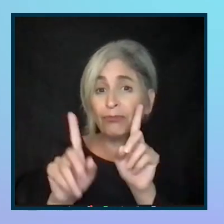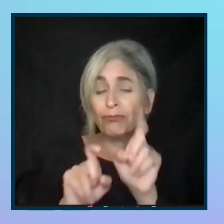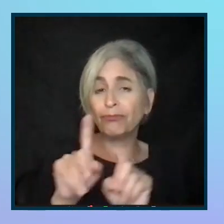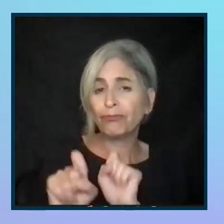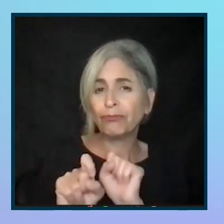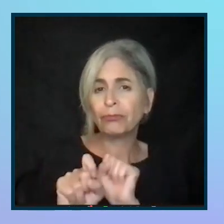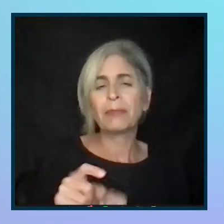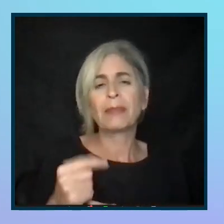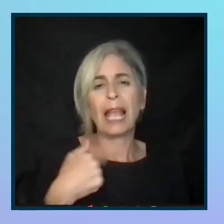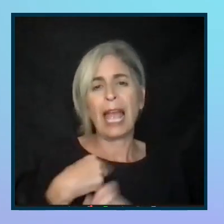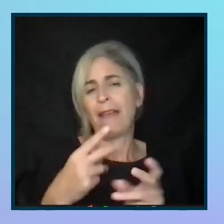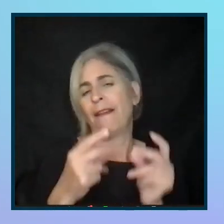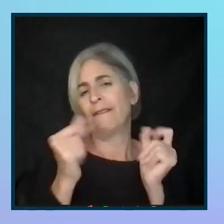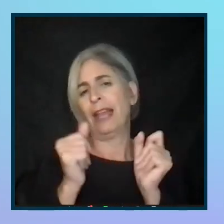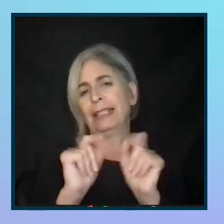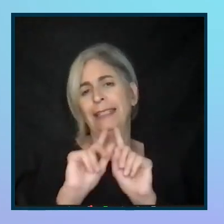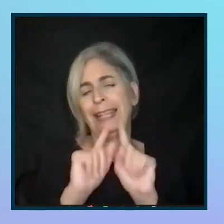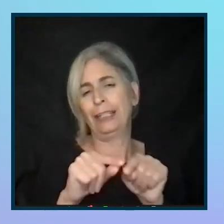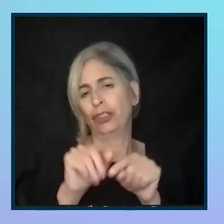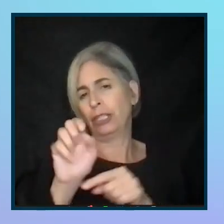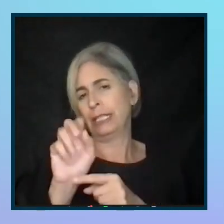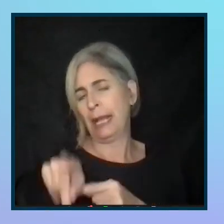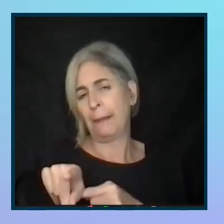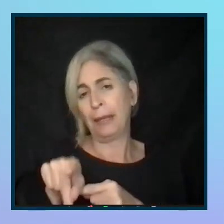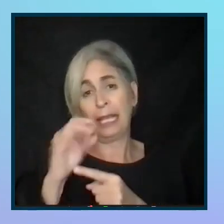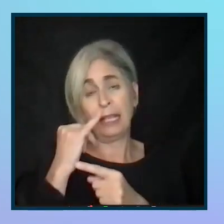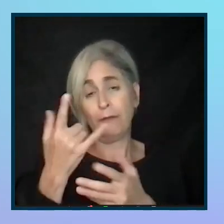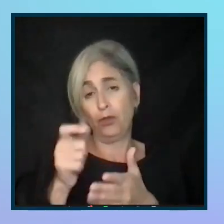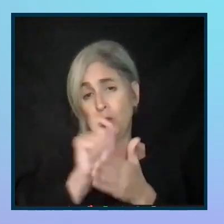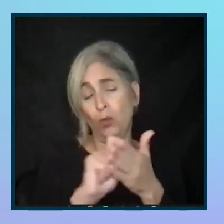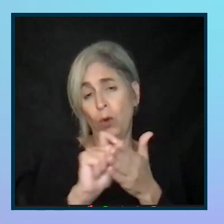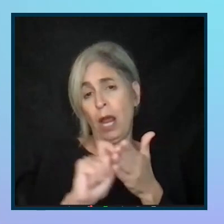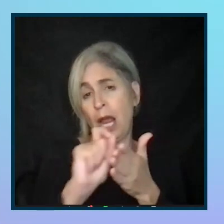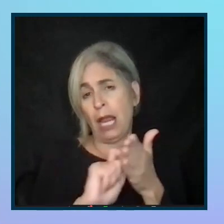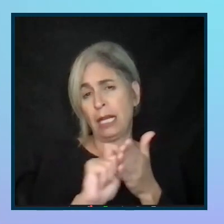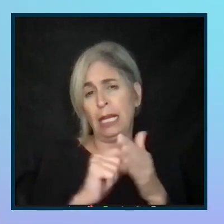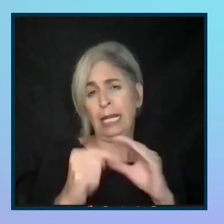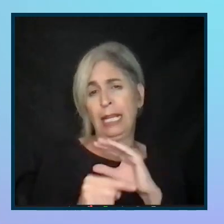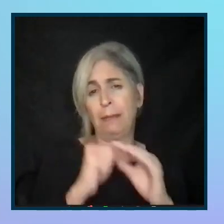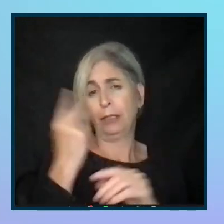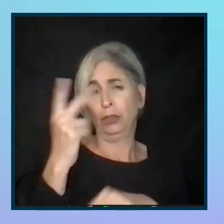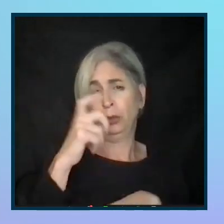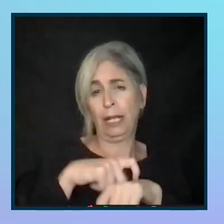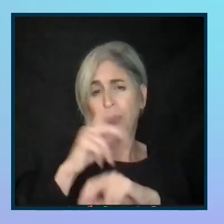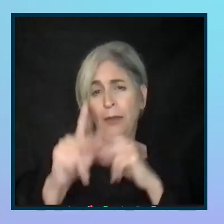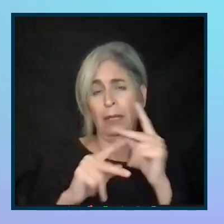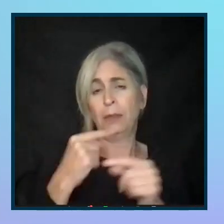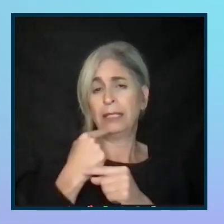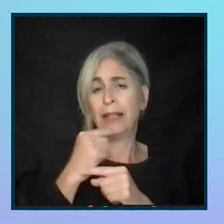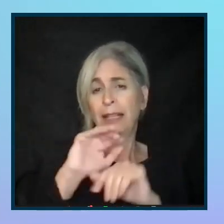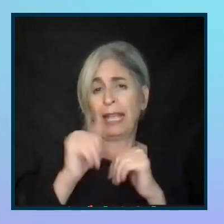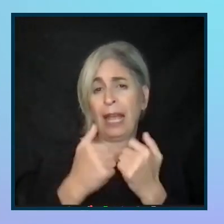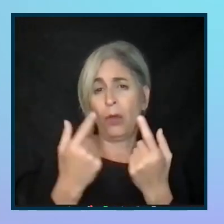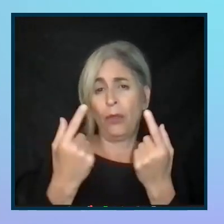I have a quick tip. If you end up writing an email twice to people telling them how they can do--